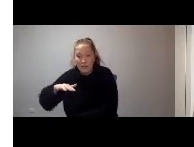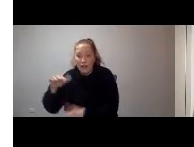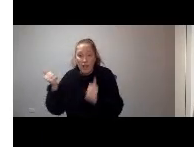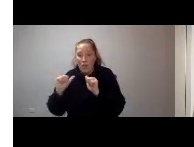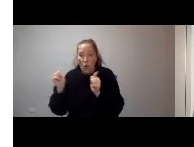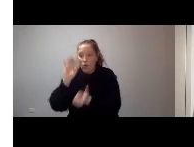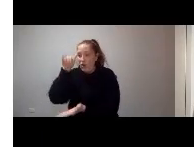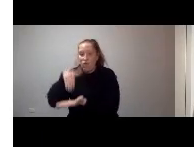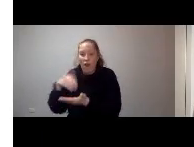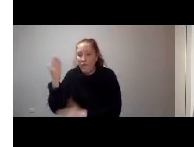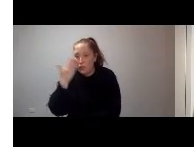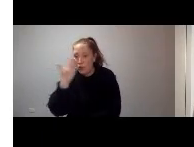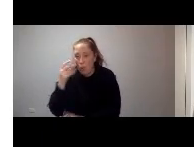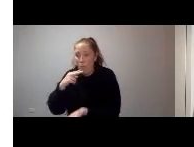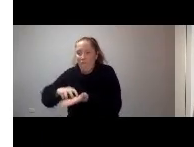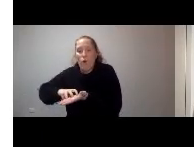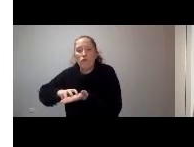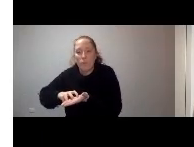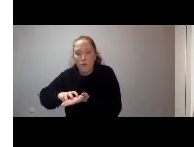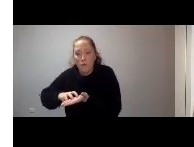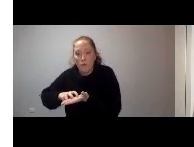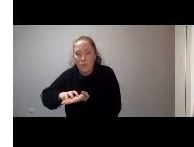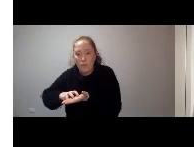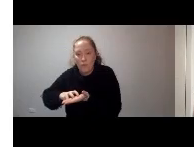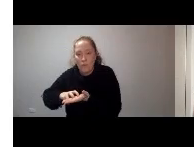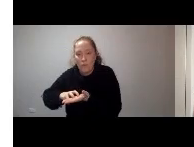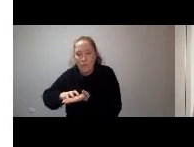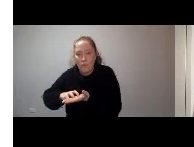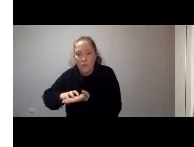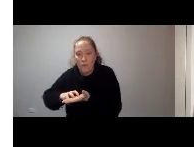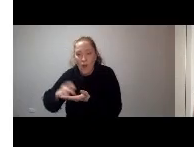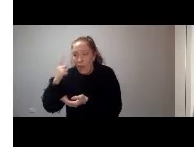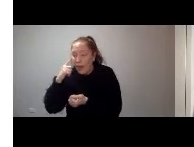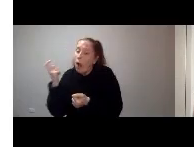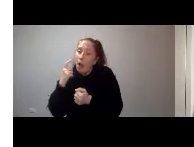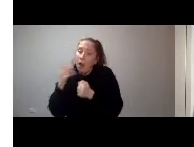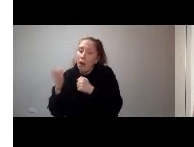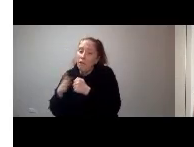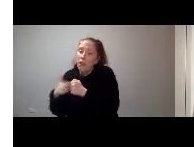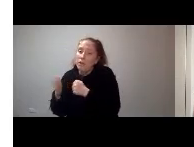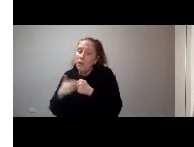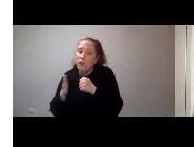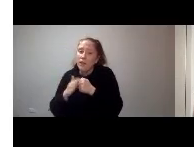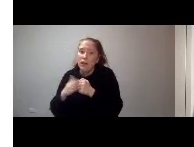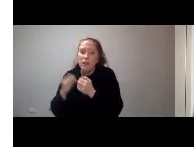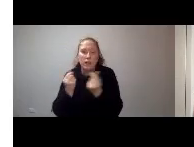You cannot solve for that prevalence by tinkering at the edges. And then the other grade- - Sorry to interrupt, Sharon.